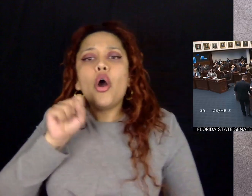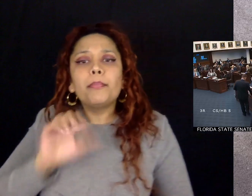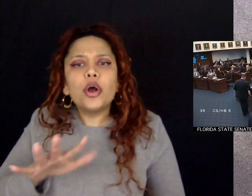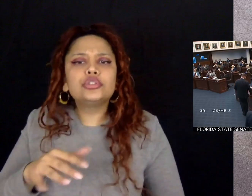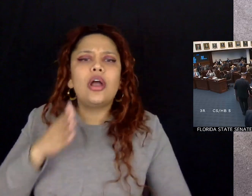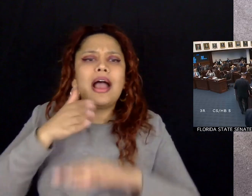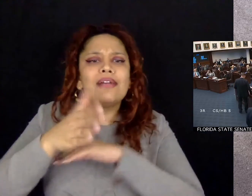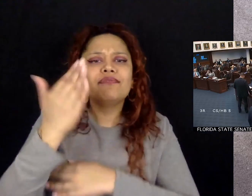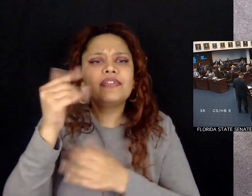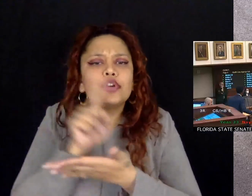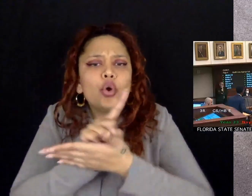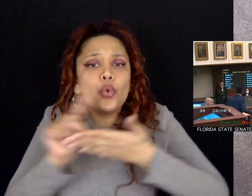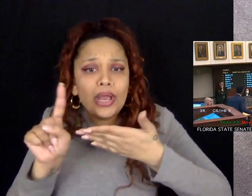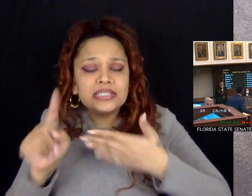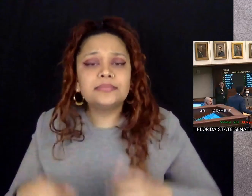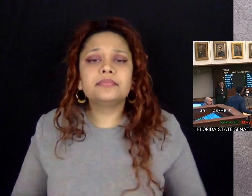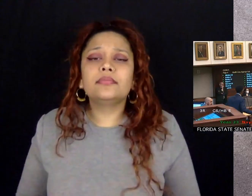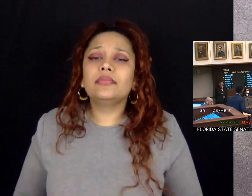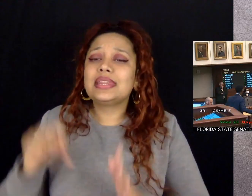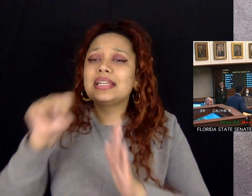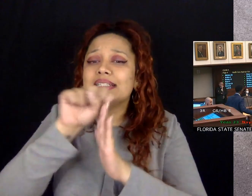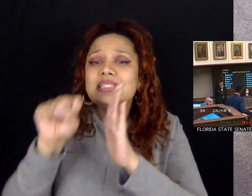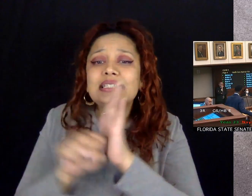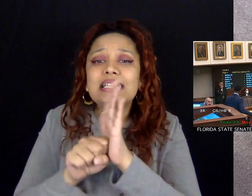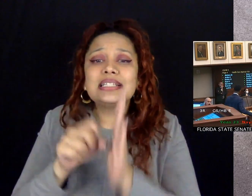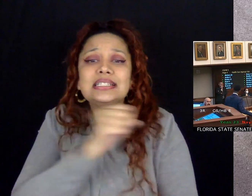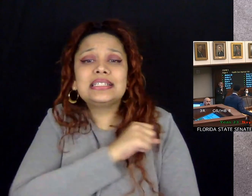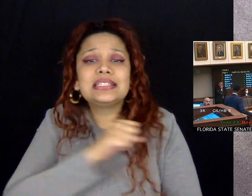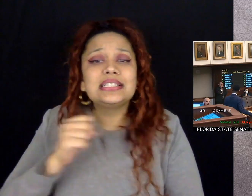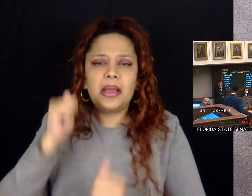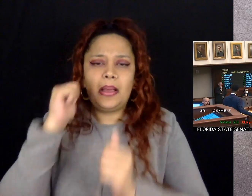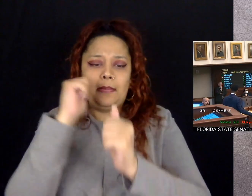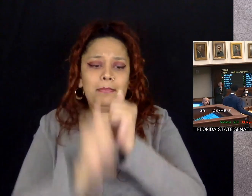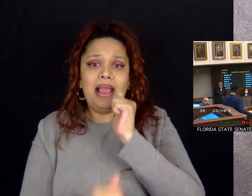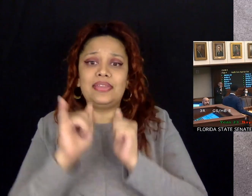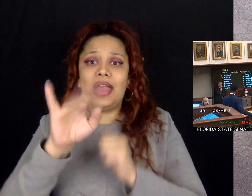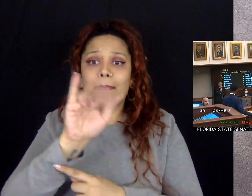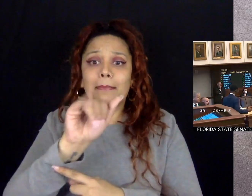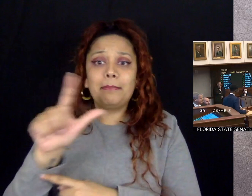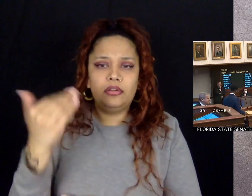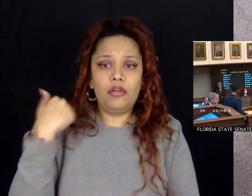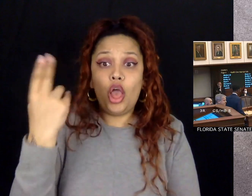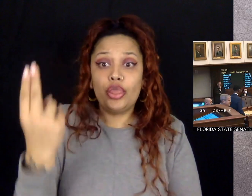Florida's governor is expected to sign into law a bill that bans most abortions after 15 weeks